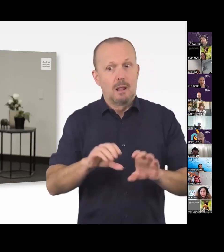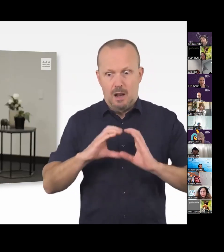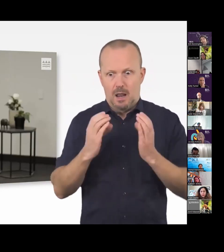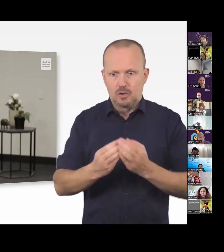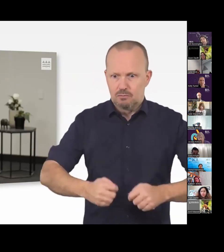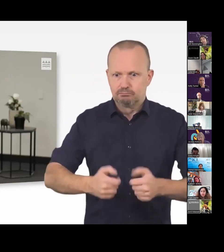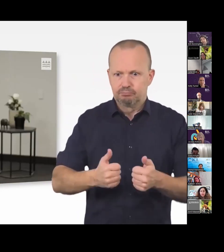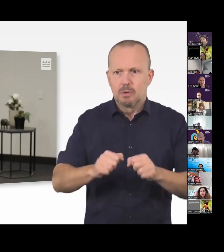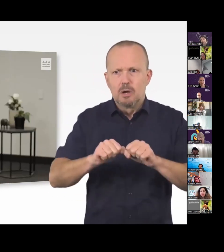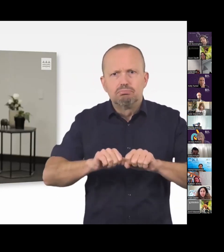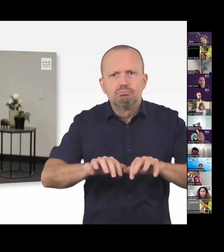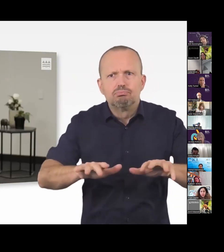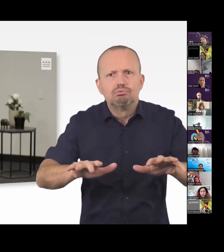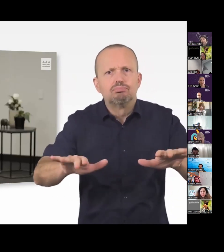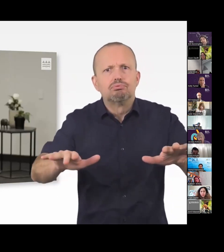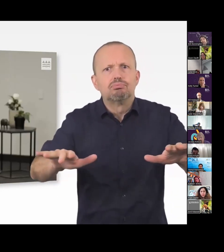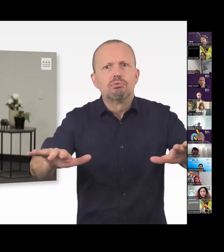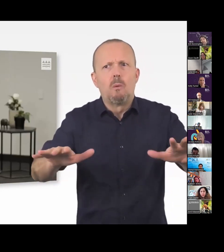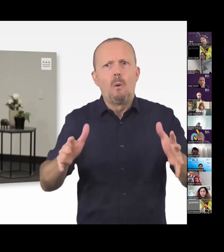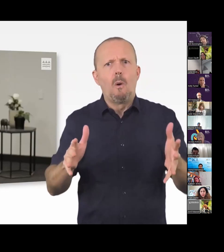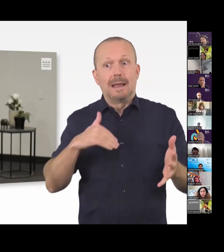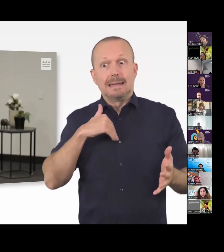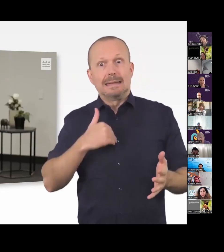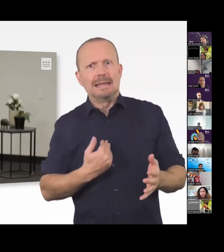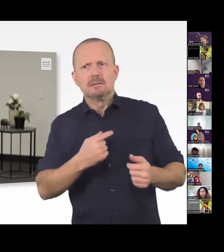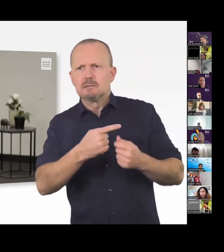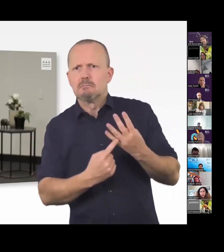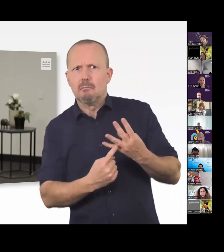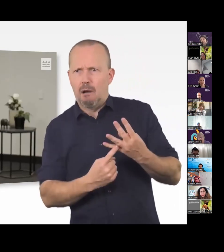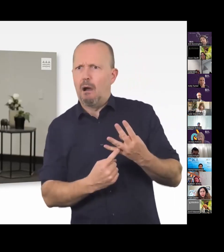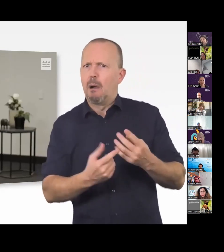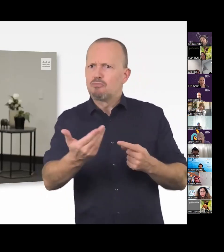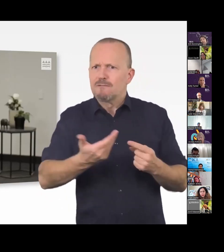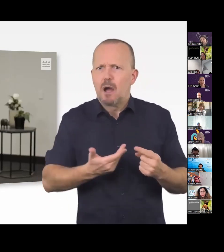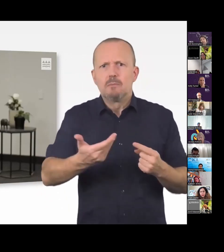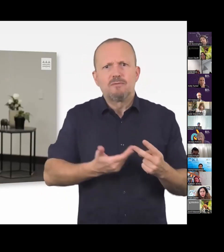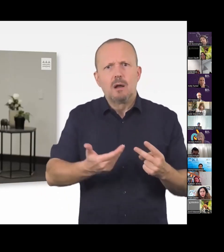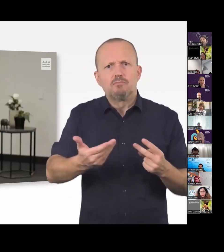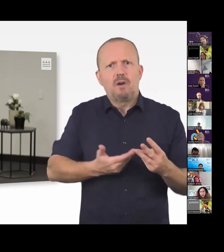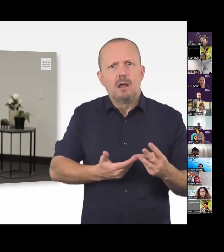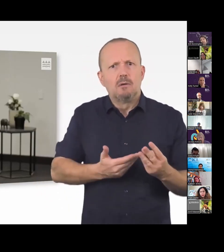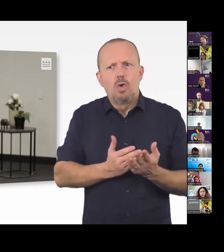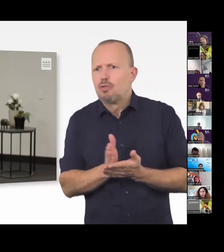and where everyone's needs are met, and where people get to their end,